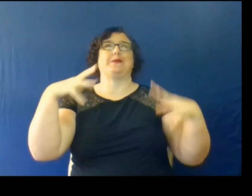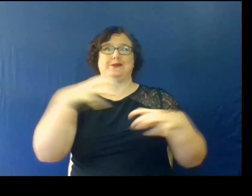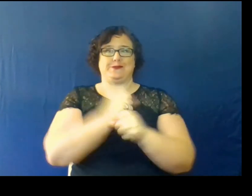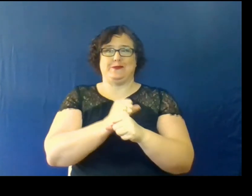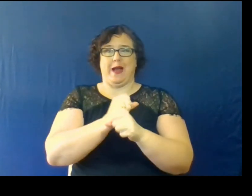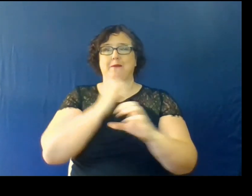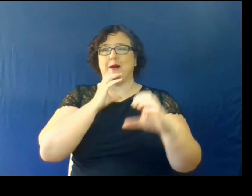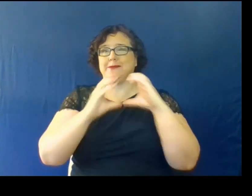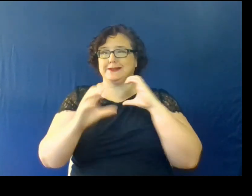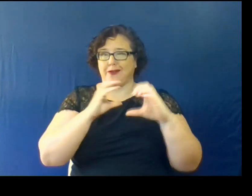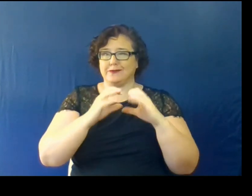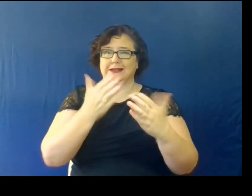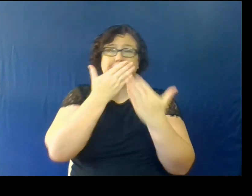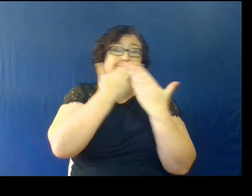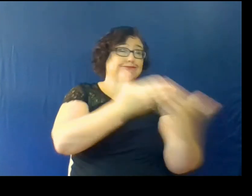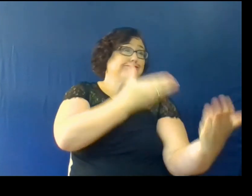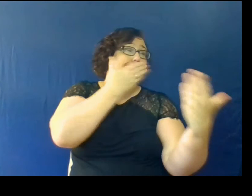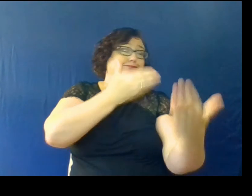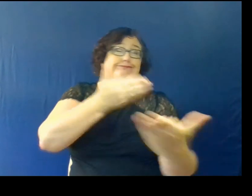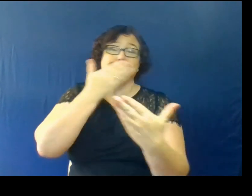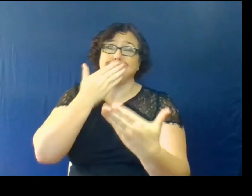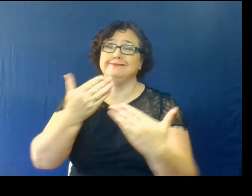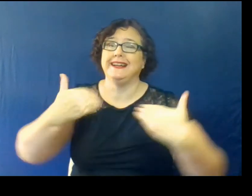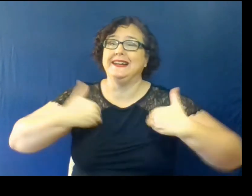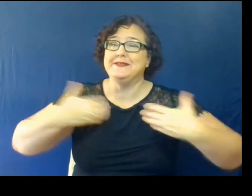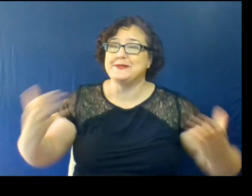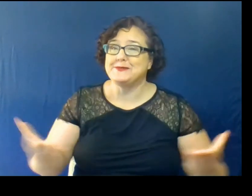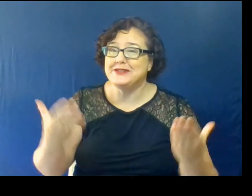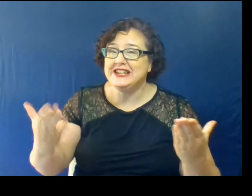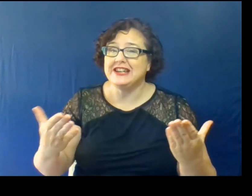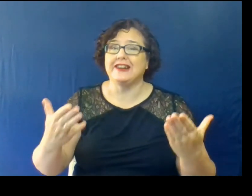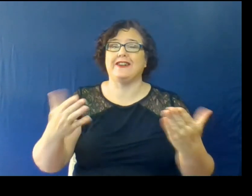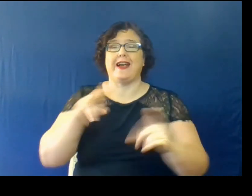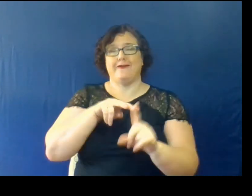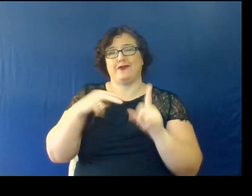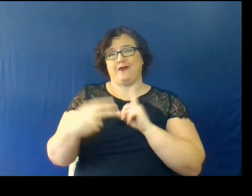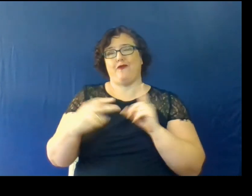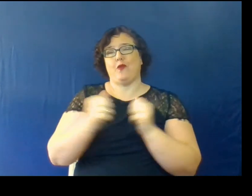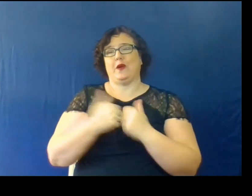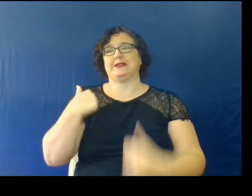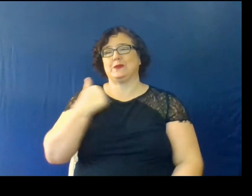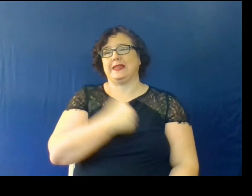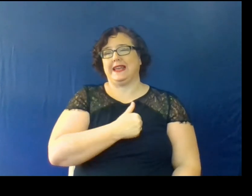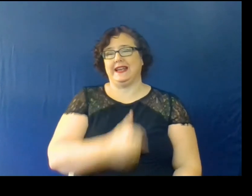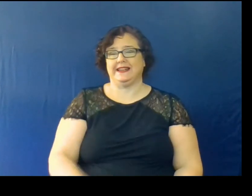So appreciate having you here and having your voice with us. Thank you very much.